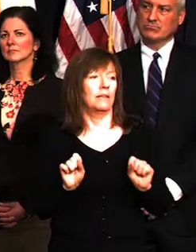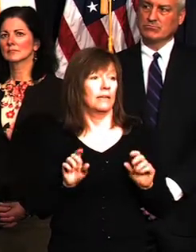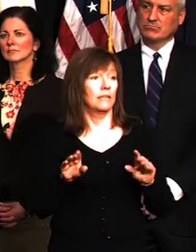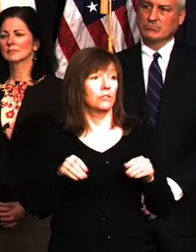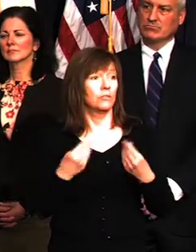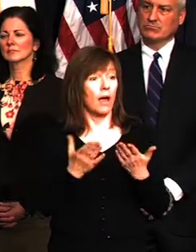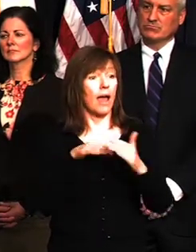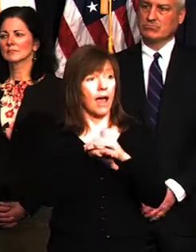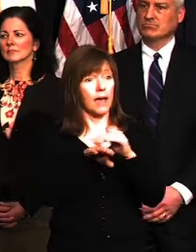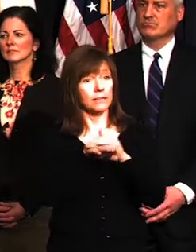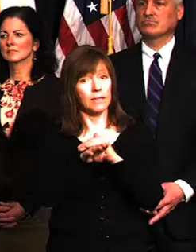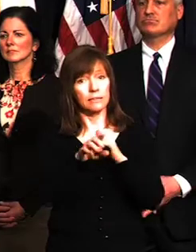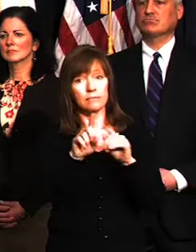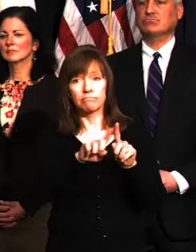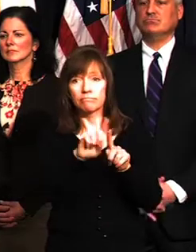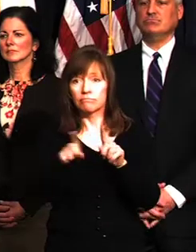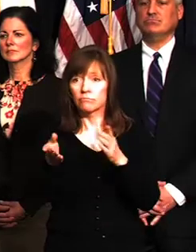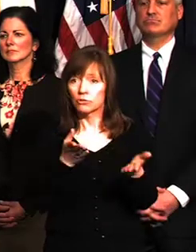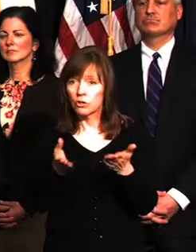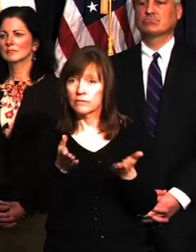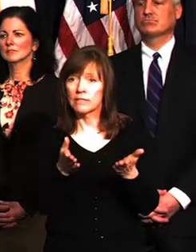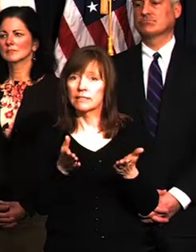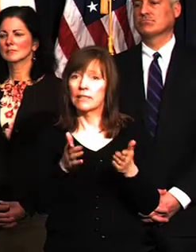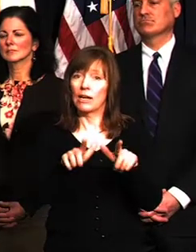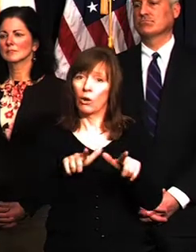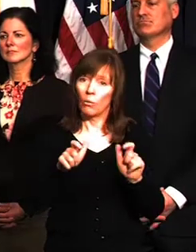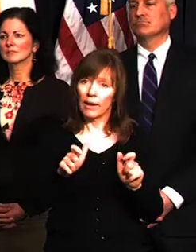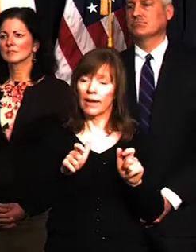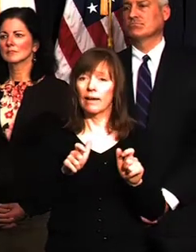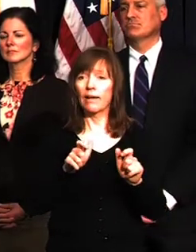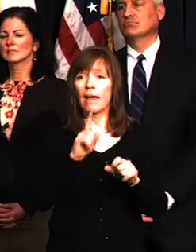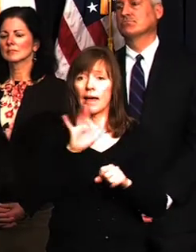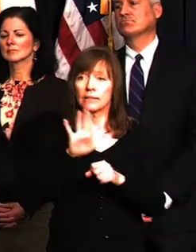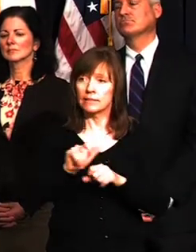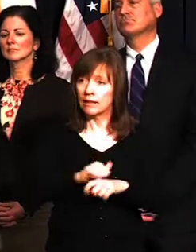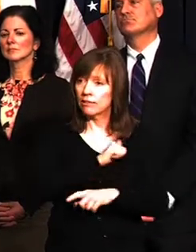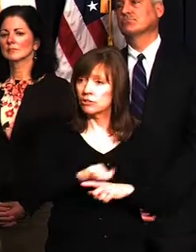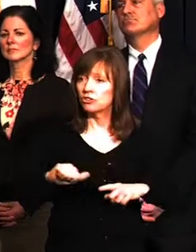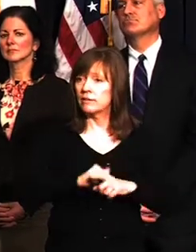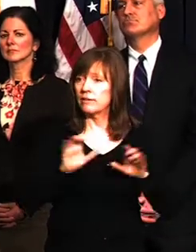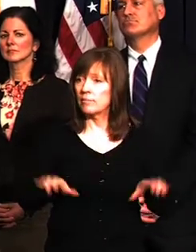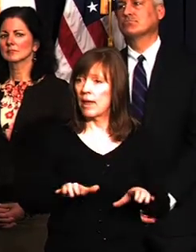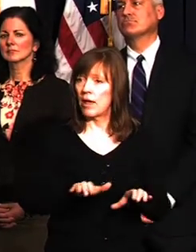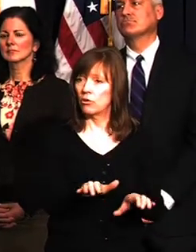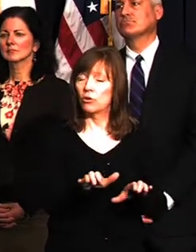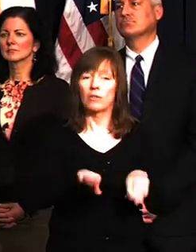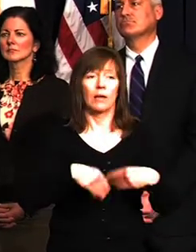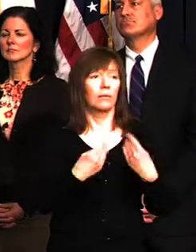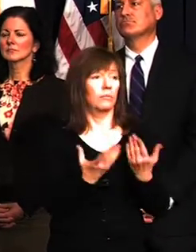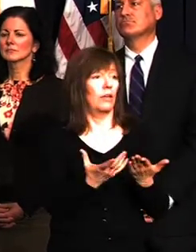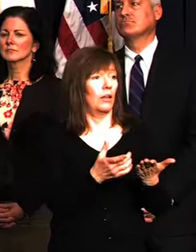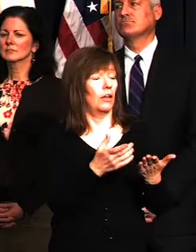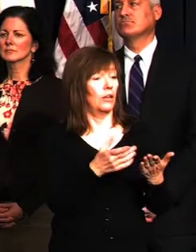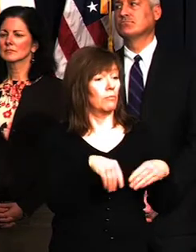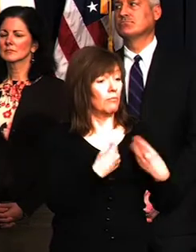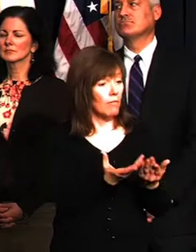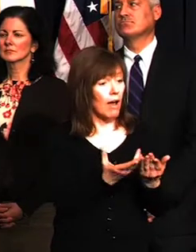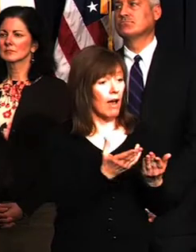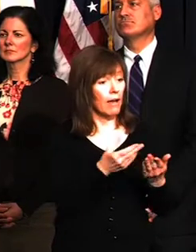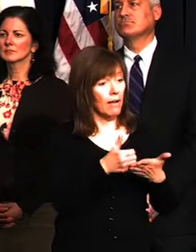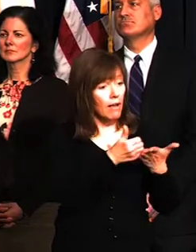services in a quick and diligent manner that can be used to meet families where their concerns